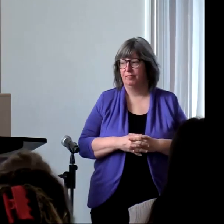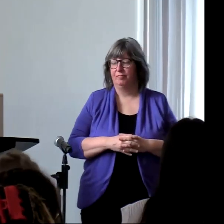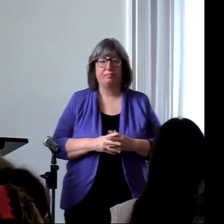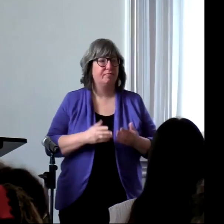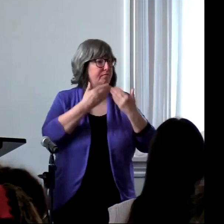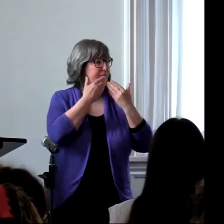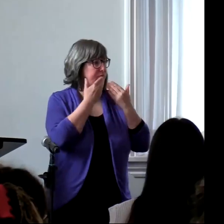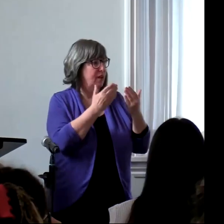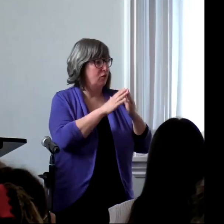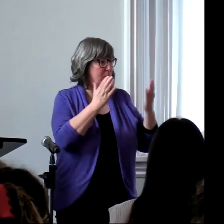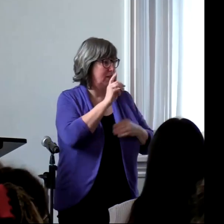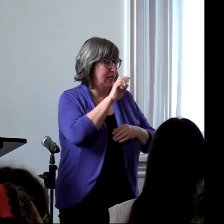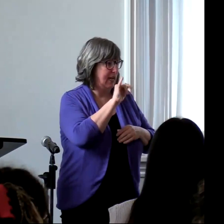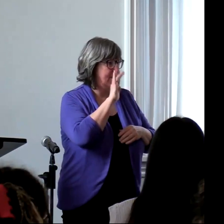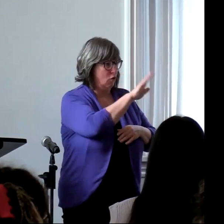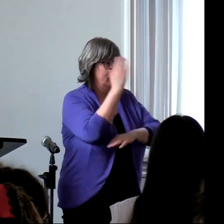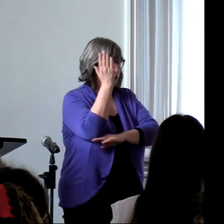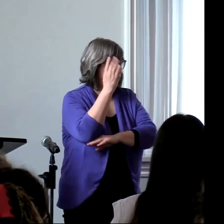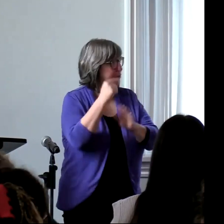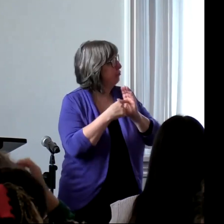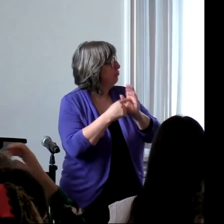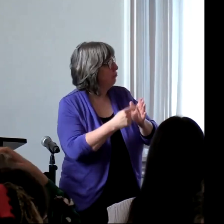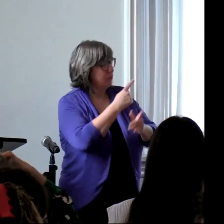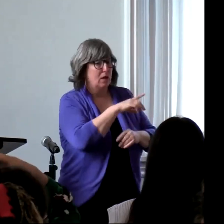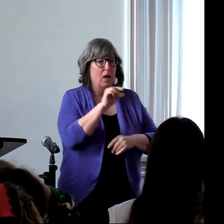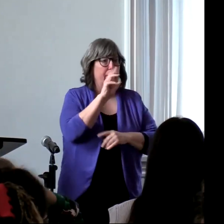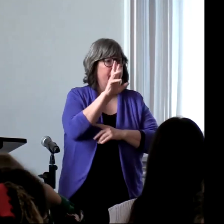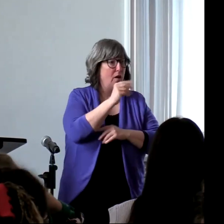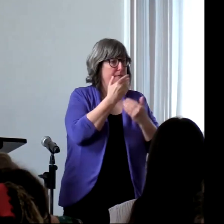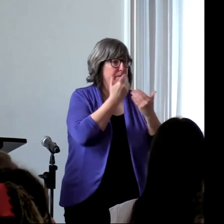Thank you so much, Danny, for that presentation. And Dawn.